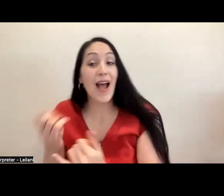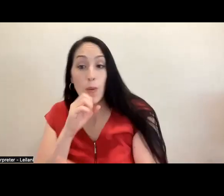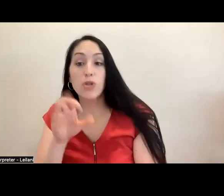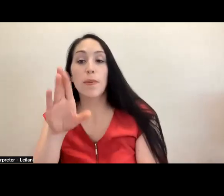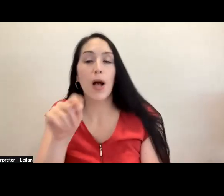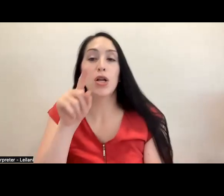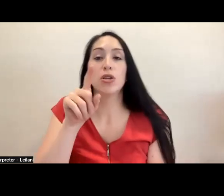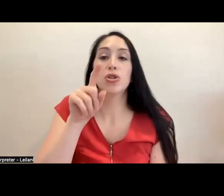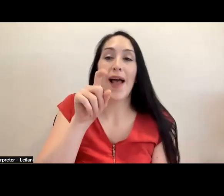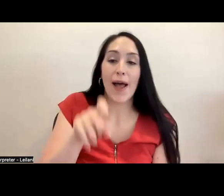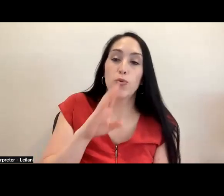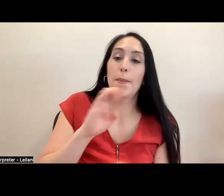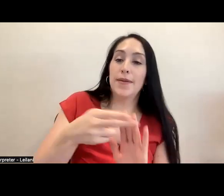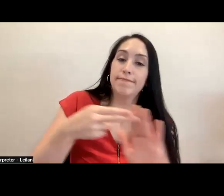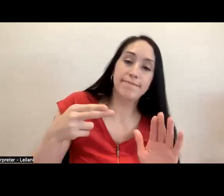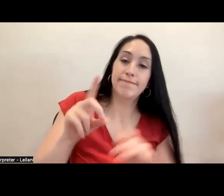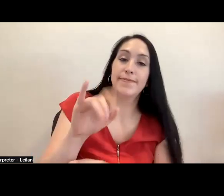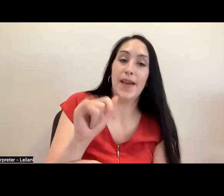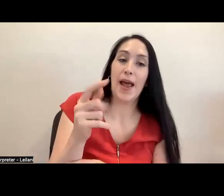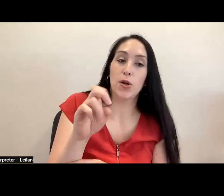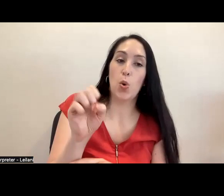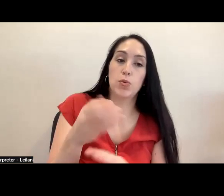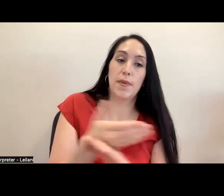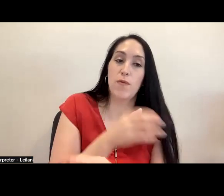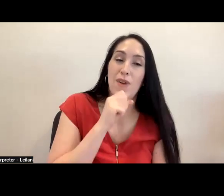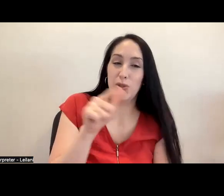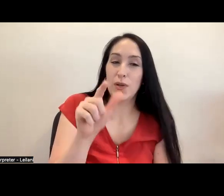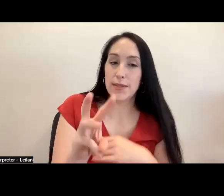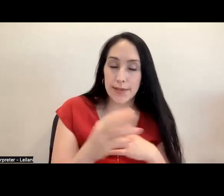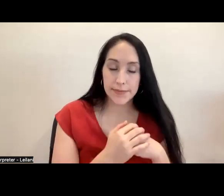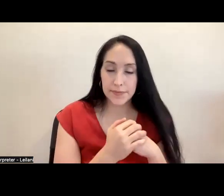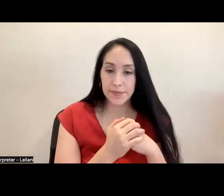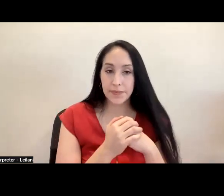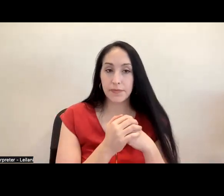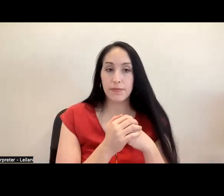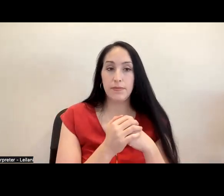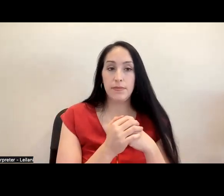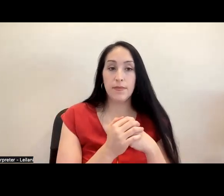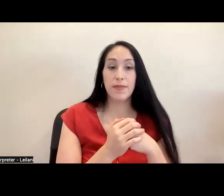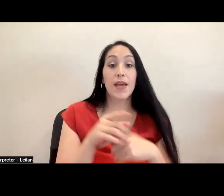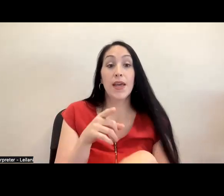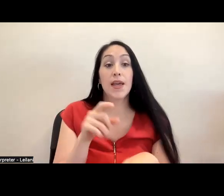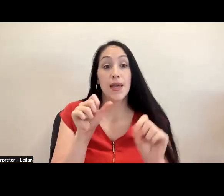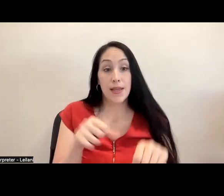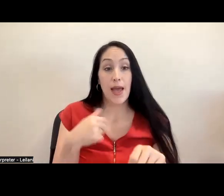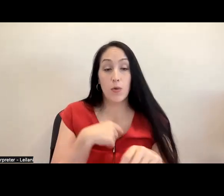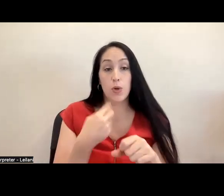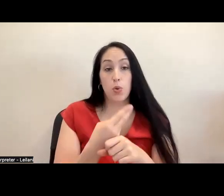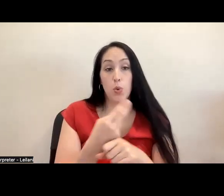11:56:31 Alright! Is there a way to contribute to able to work? 11:56:34 If you check varies weekly, depending on hours given at one good question.